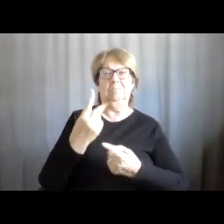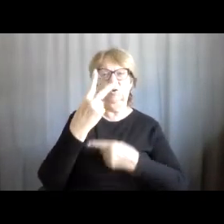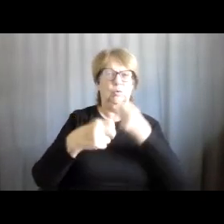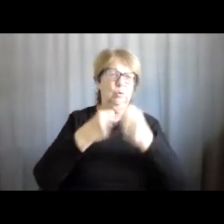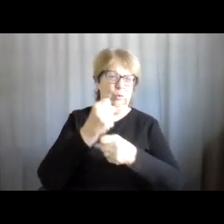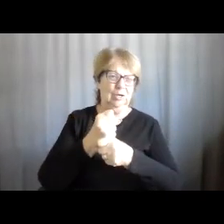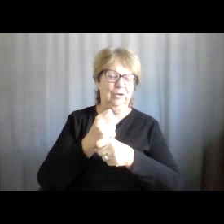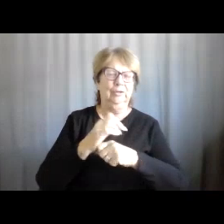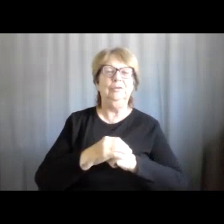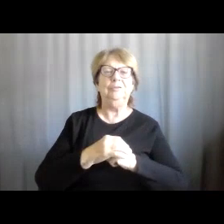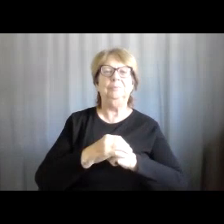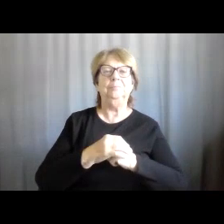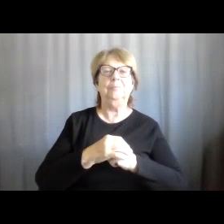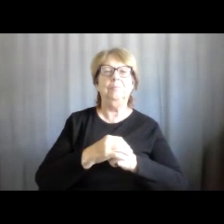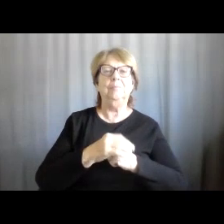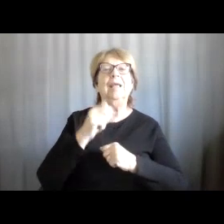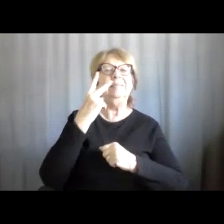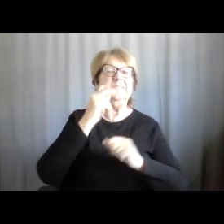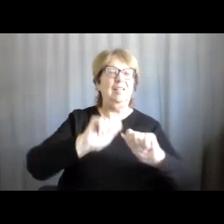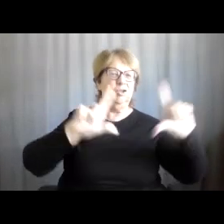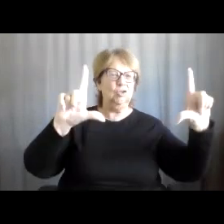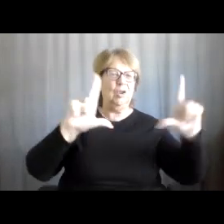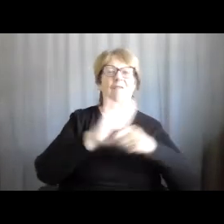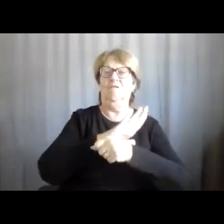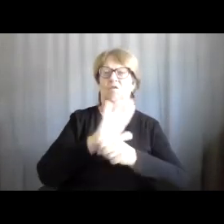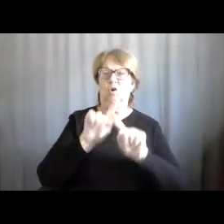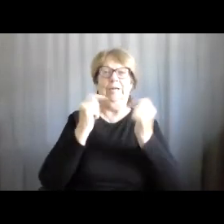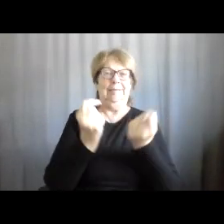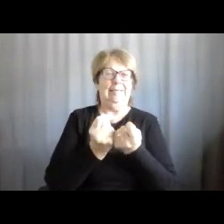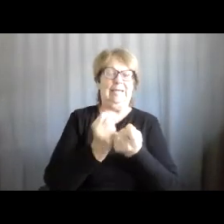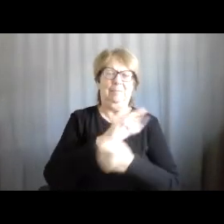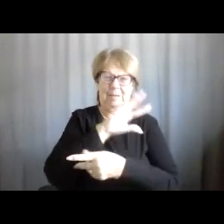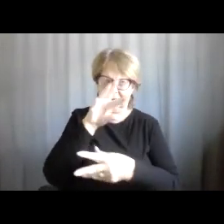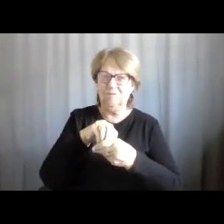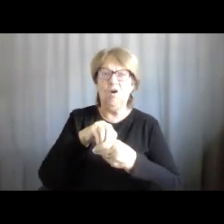[Roby Poche (DES)] What you see on the screen is the full team that has been involved in the documentation,